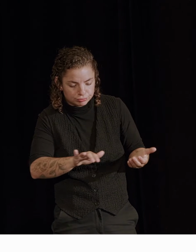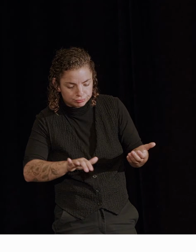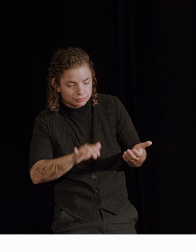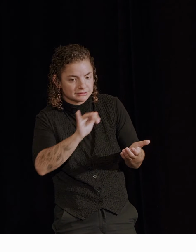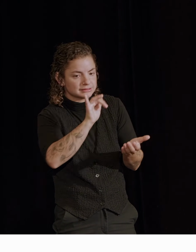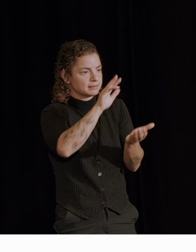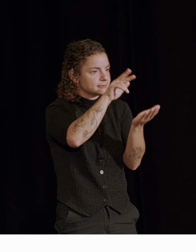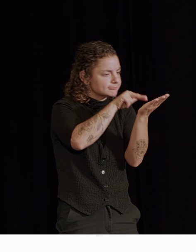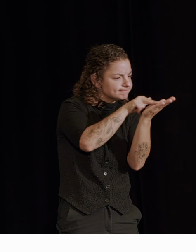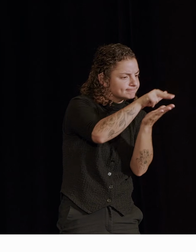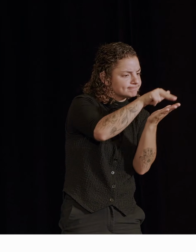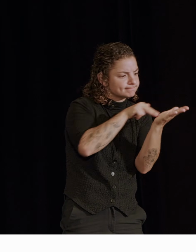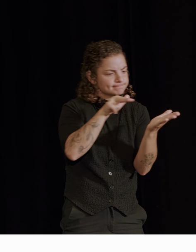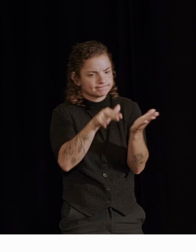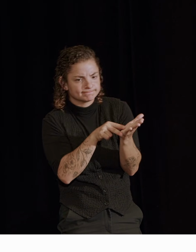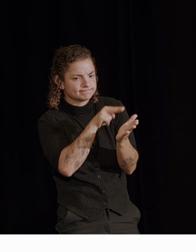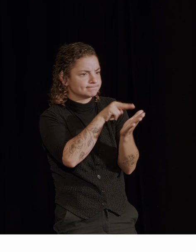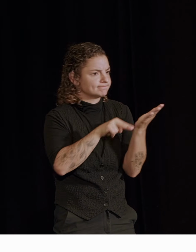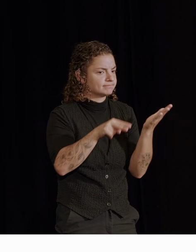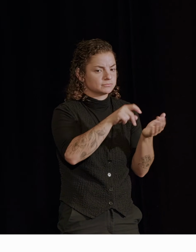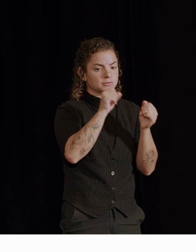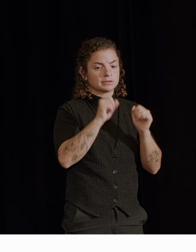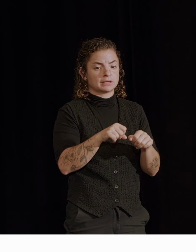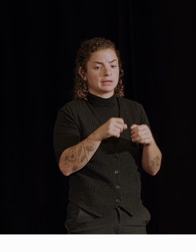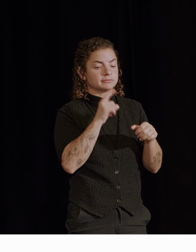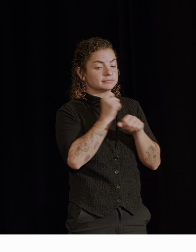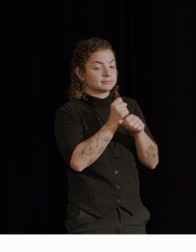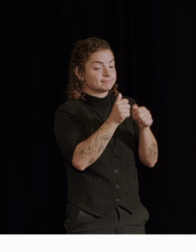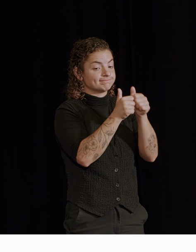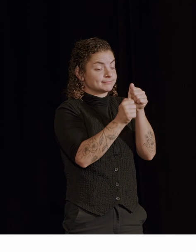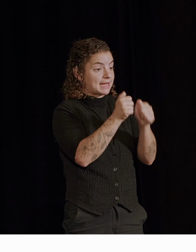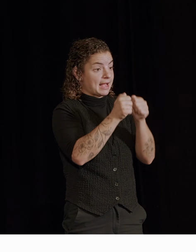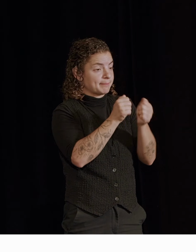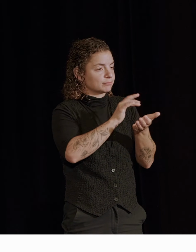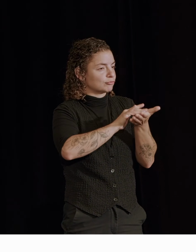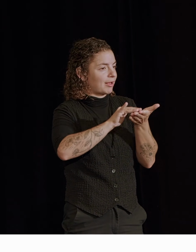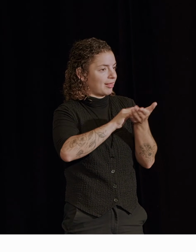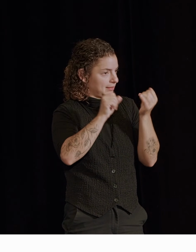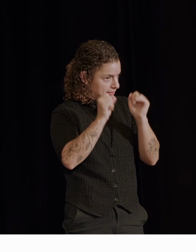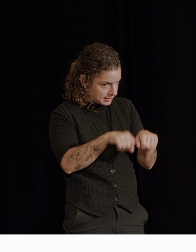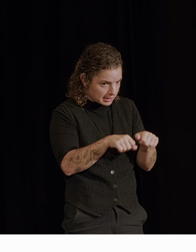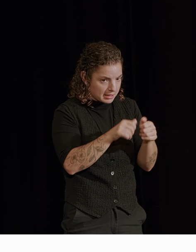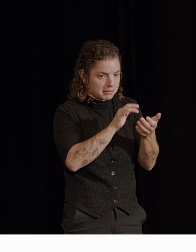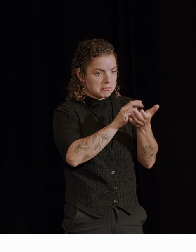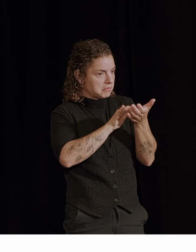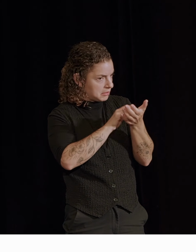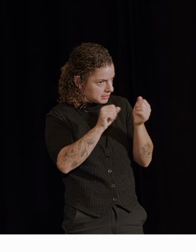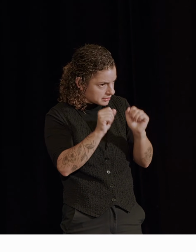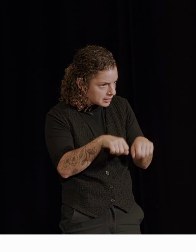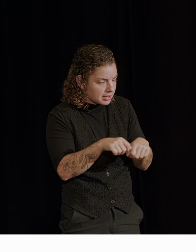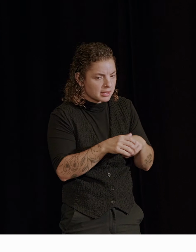One where you can type in braille, as though the screen were recorded keyboard.